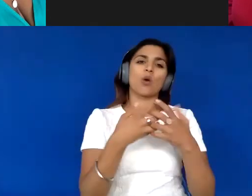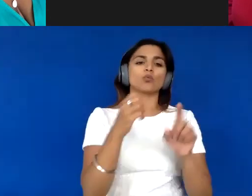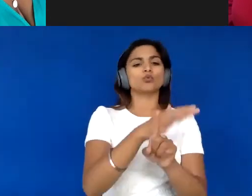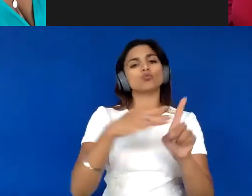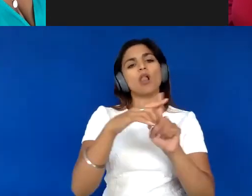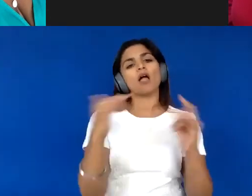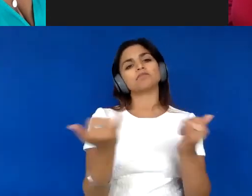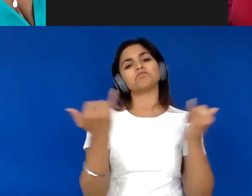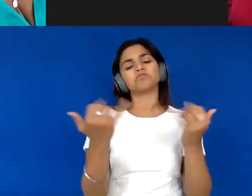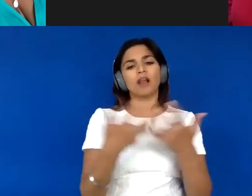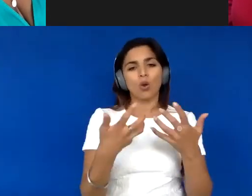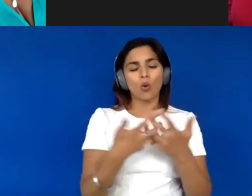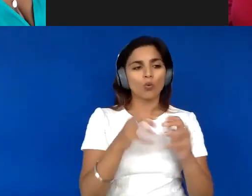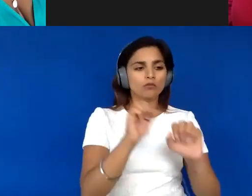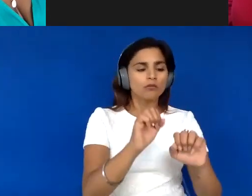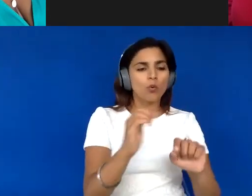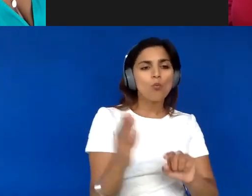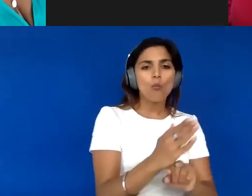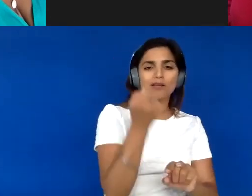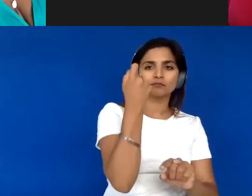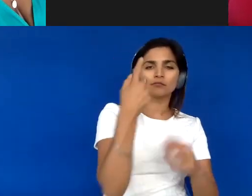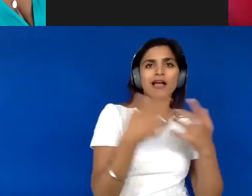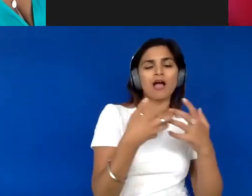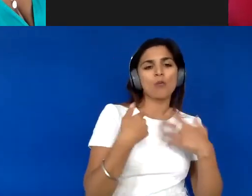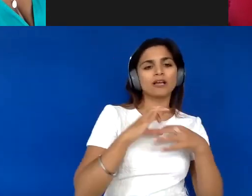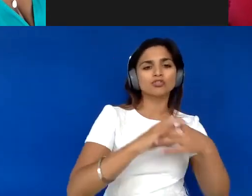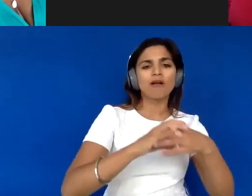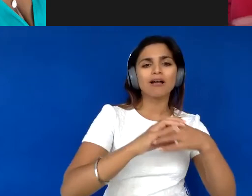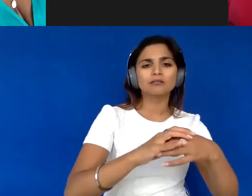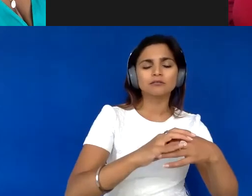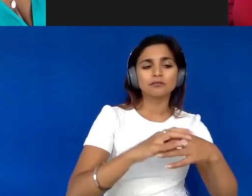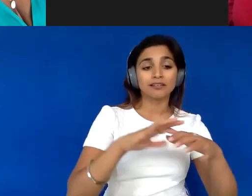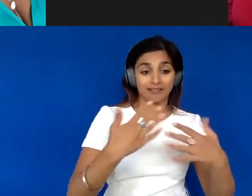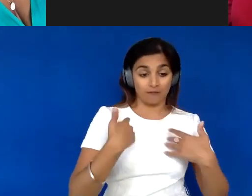interaction then we're not going to be able to accurately a) diagnose or